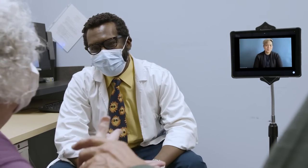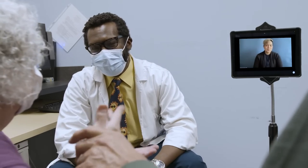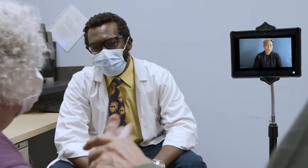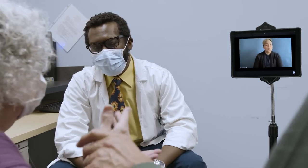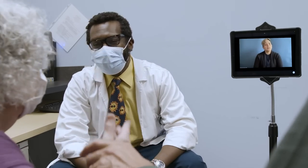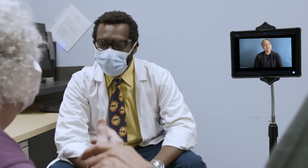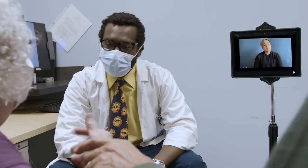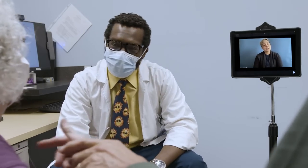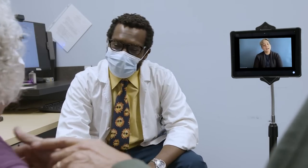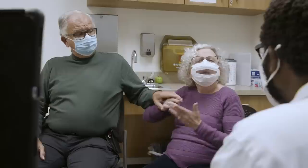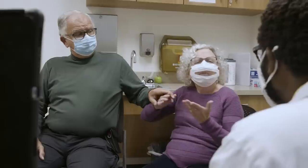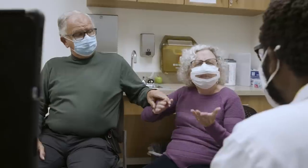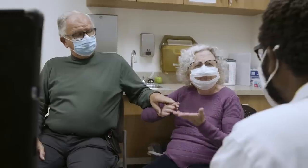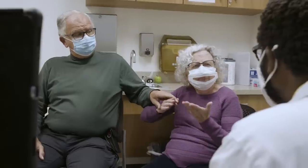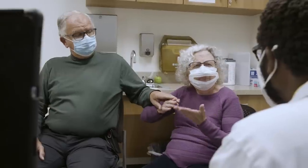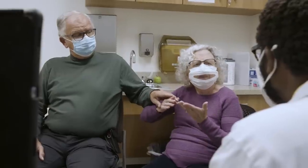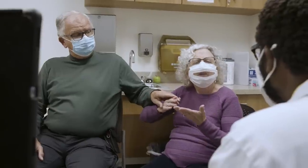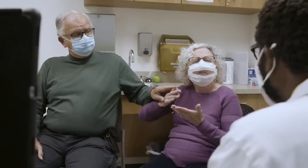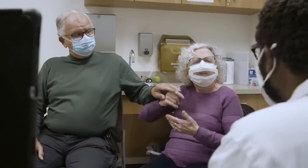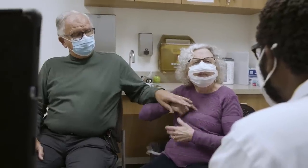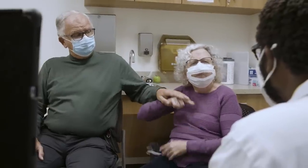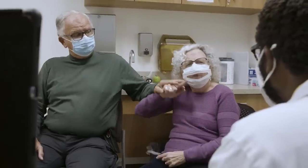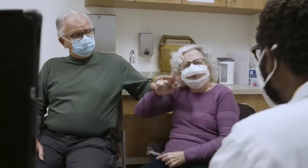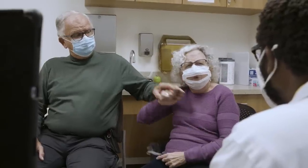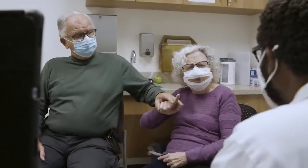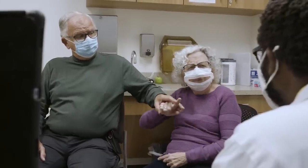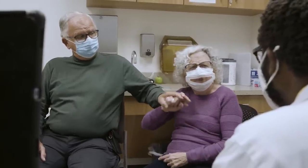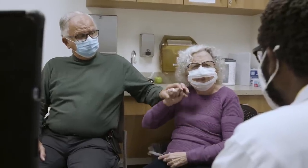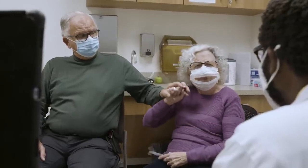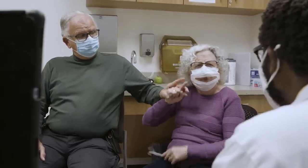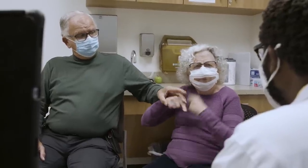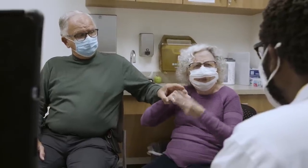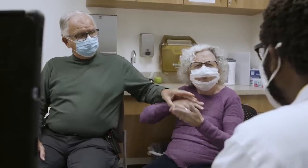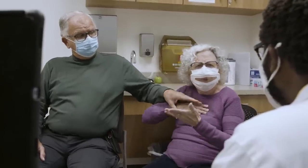Well, I’m here today because I have a question…[sound cuts out]